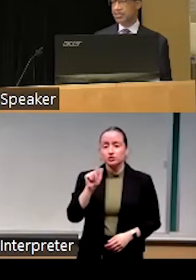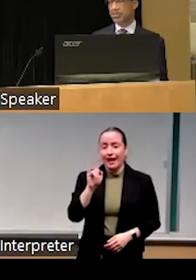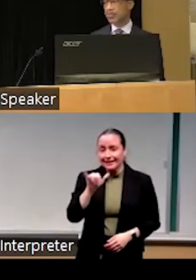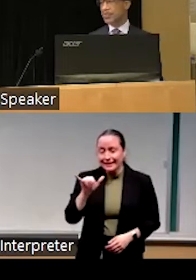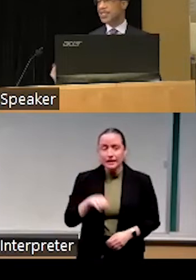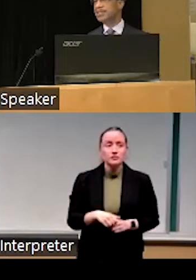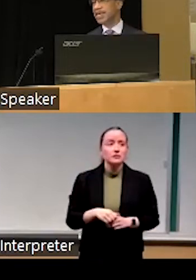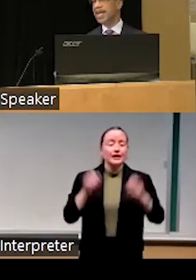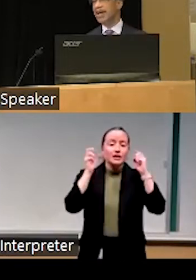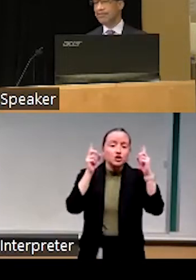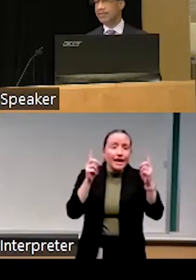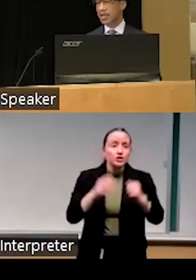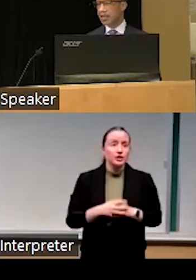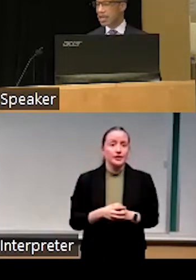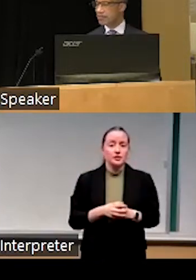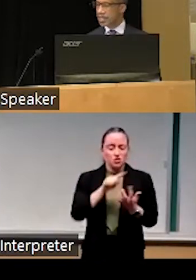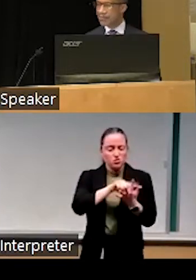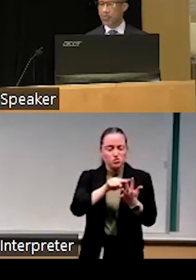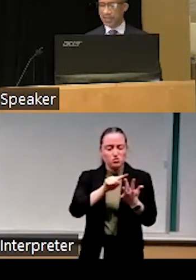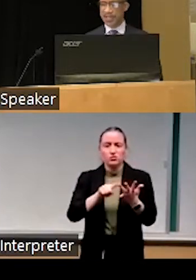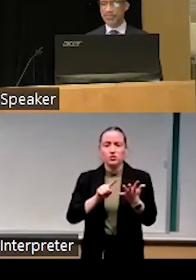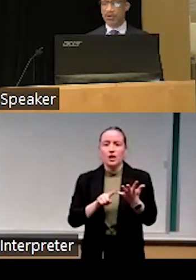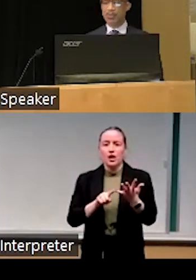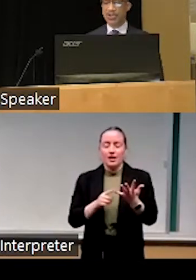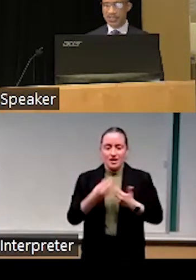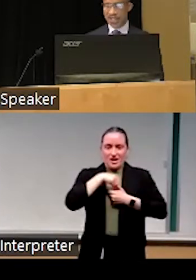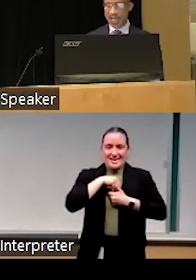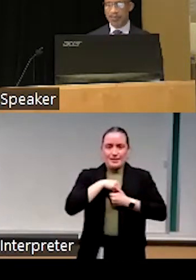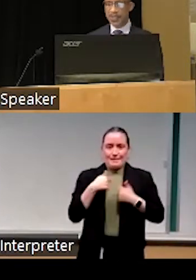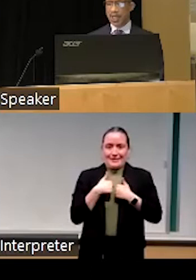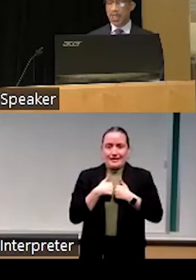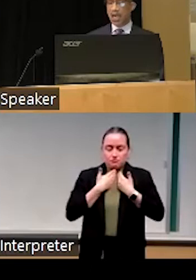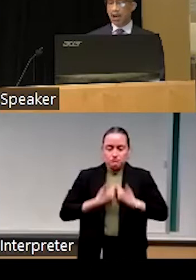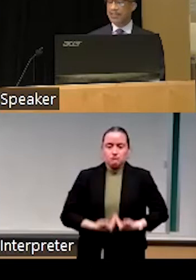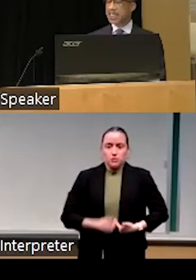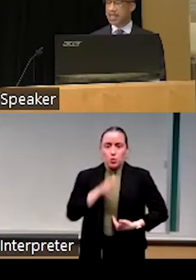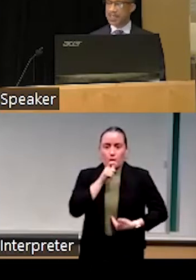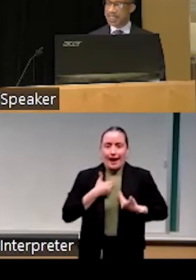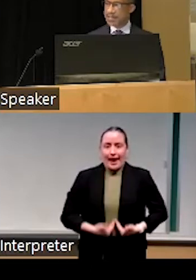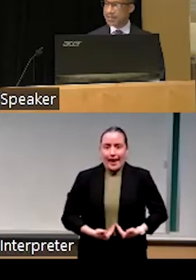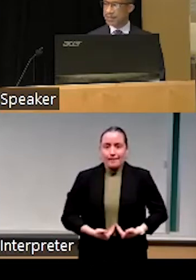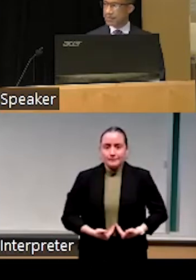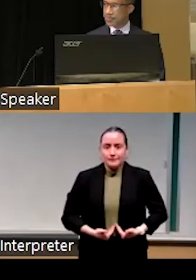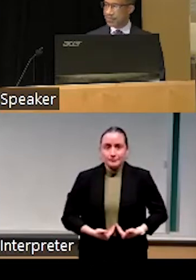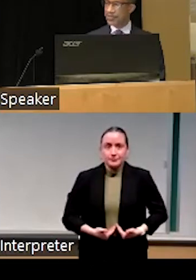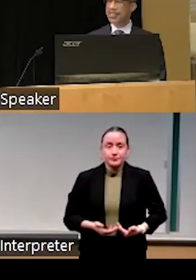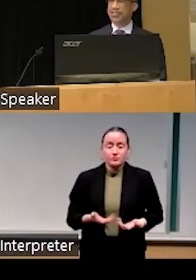the the things that have have lived with us for a period of time oftentimes these differences